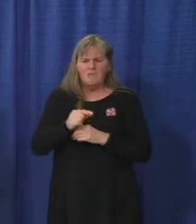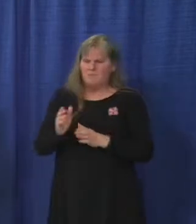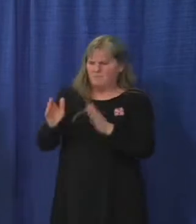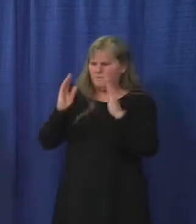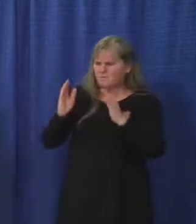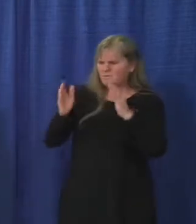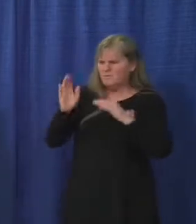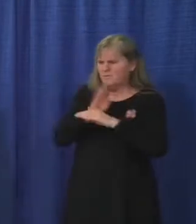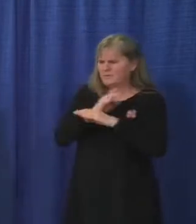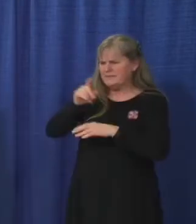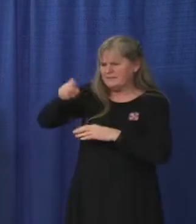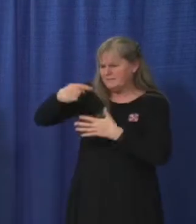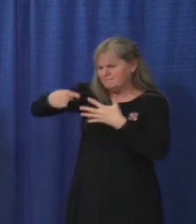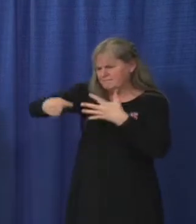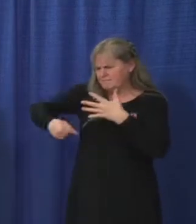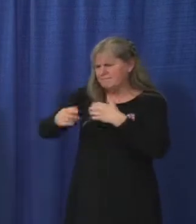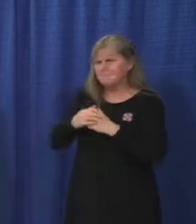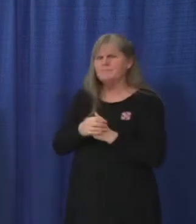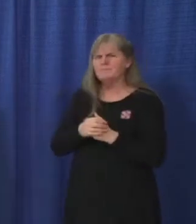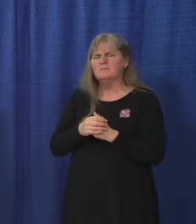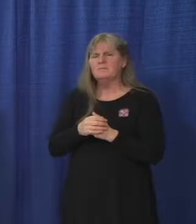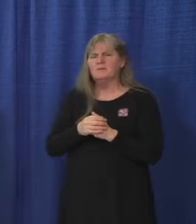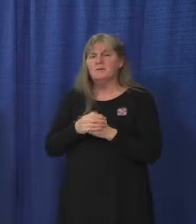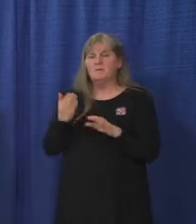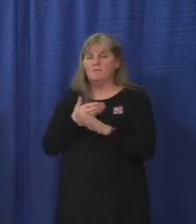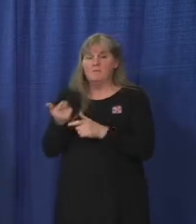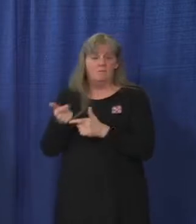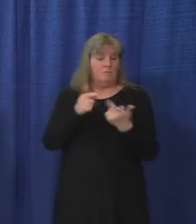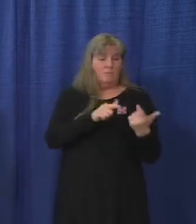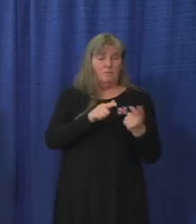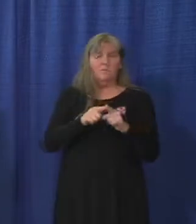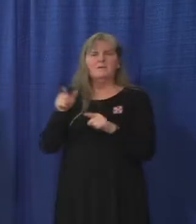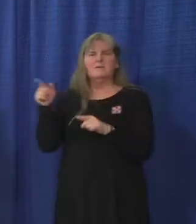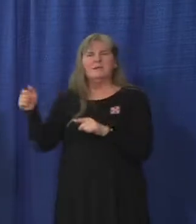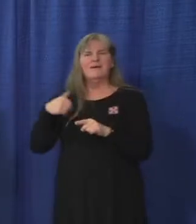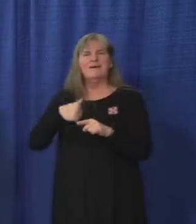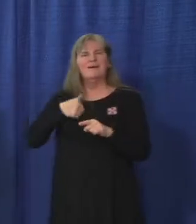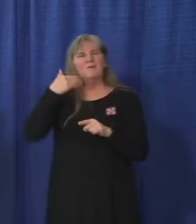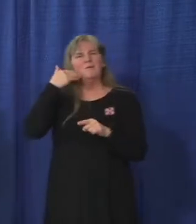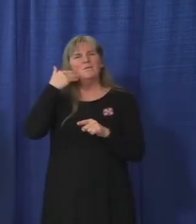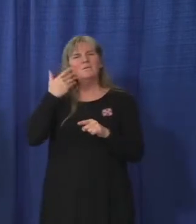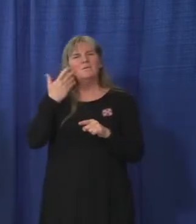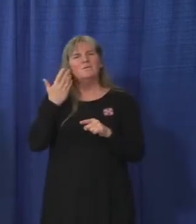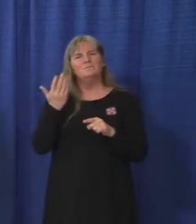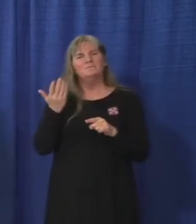colleague I know we can answer questions on the plan and will